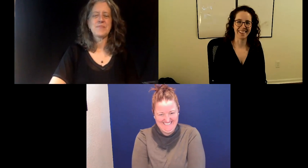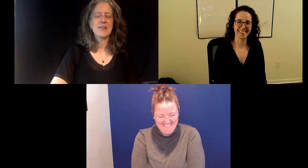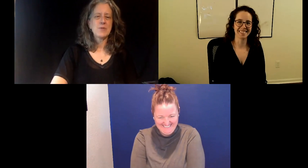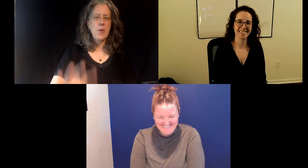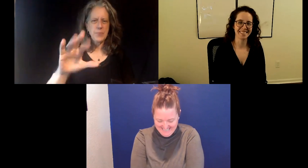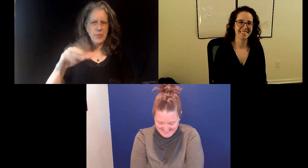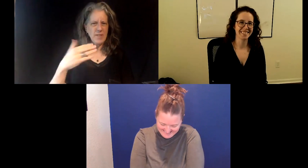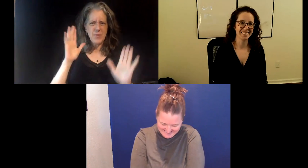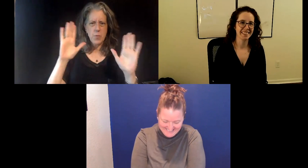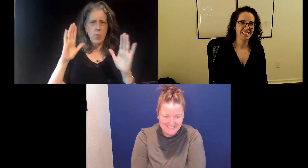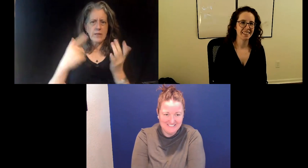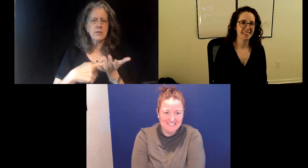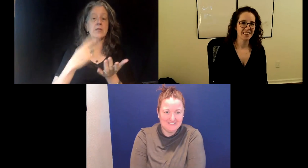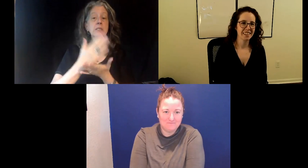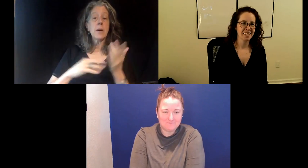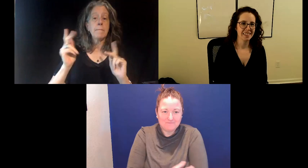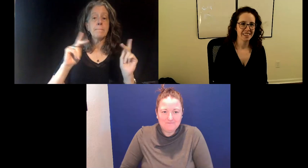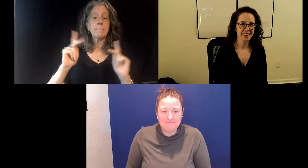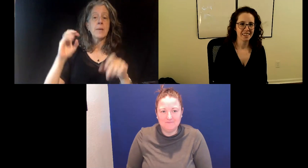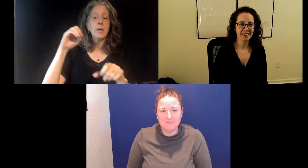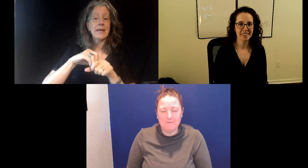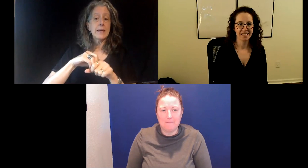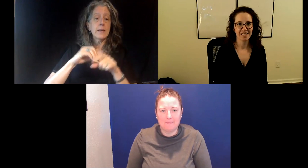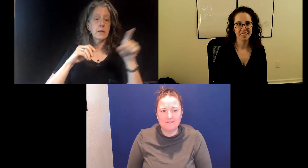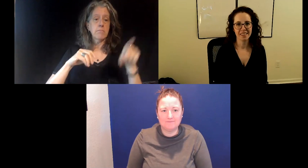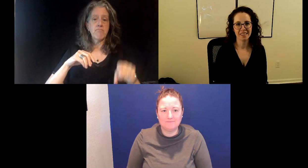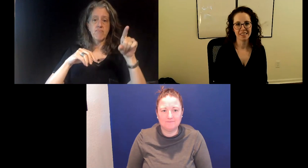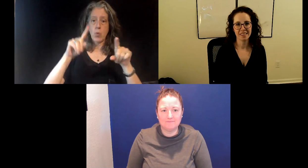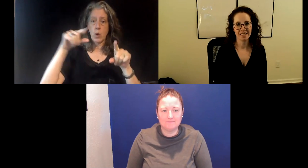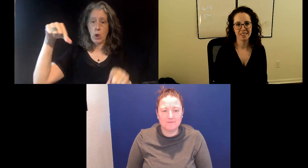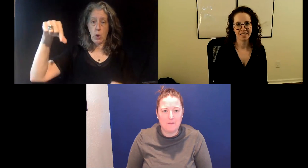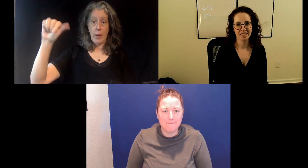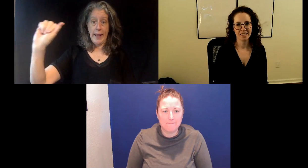so most time you just have to juggle that with the technology but i do believe that there's